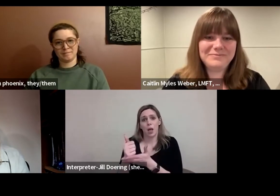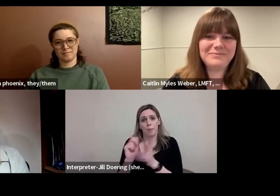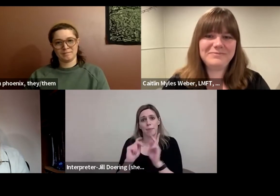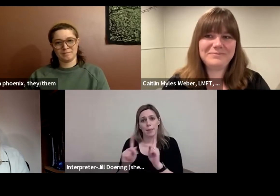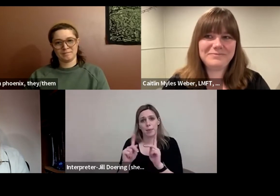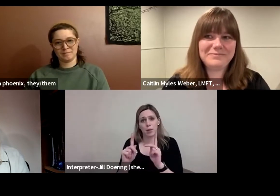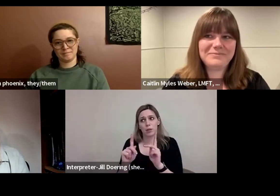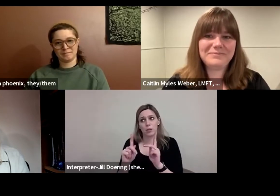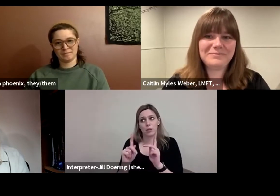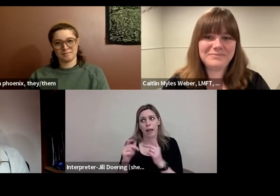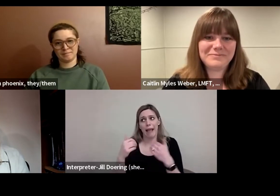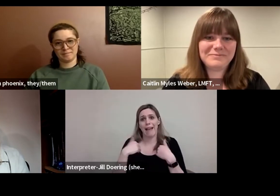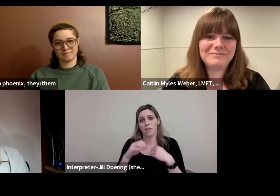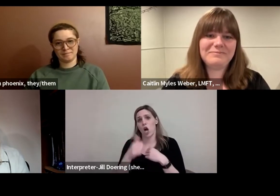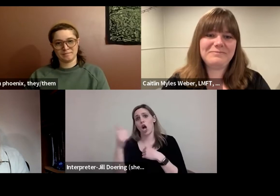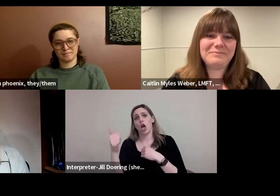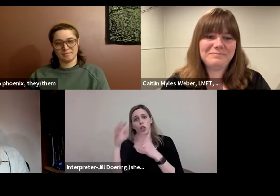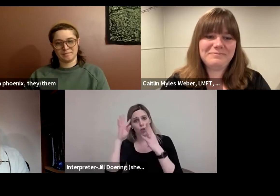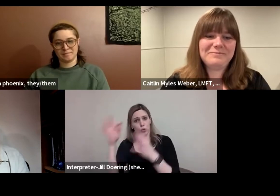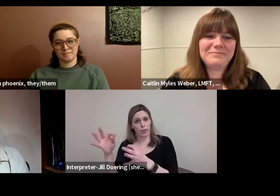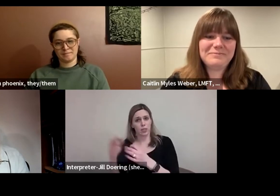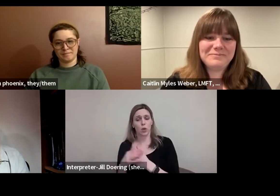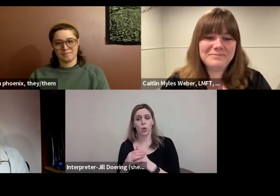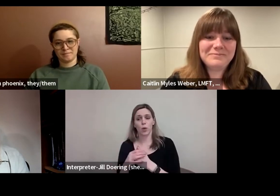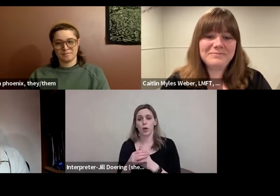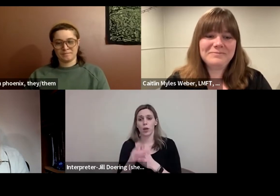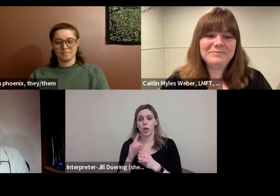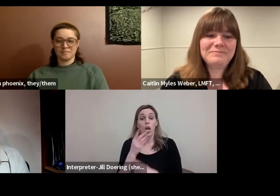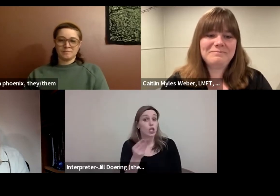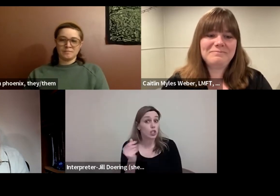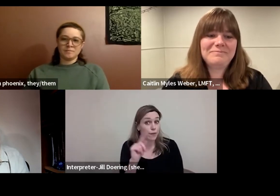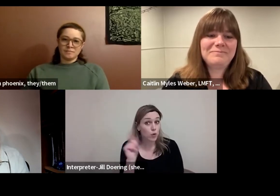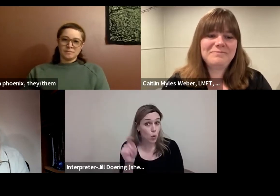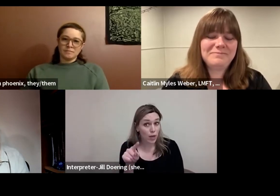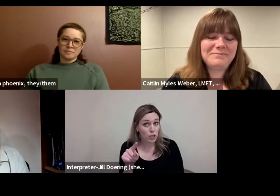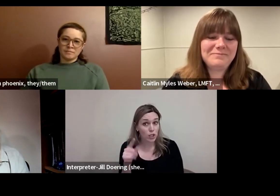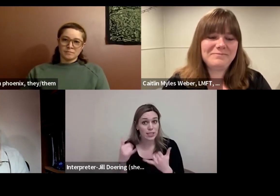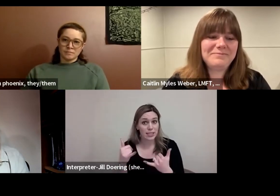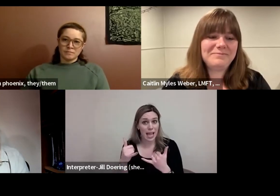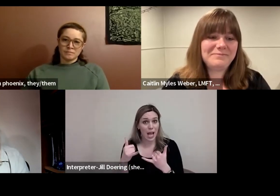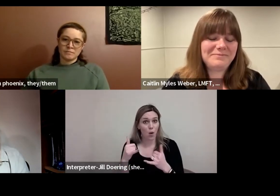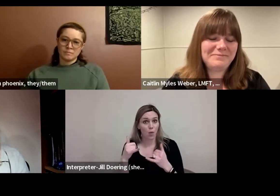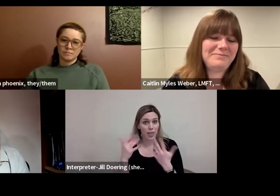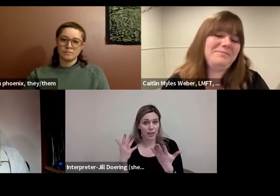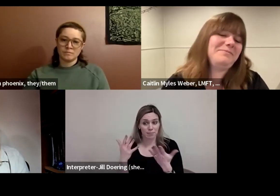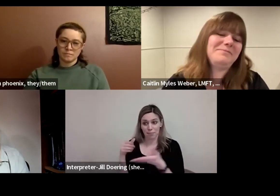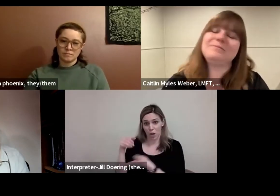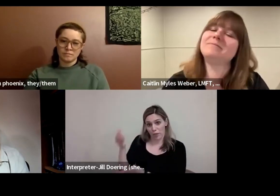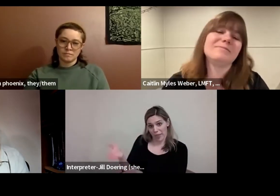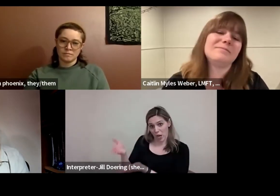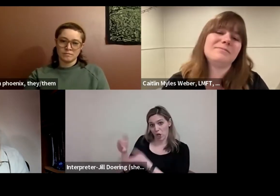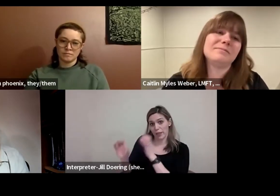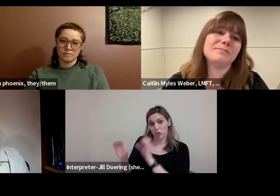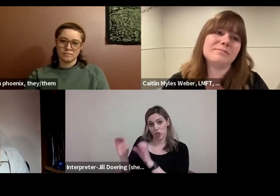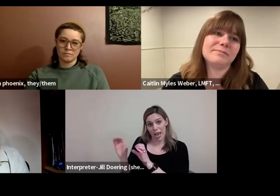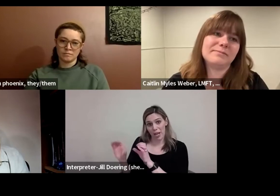I would love it if we could switch to a couple of questions that have come in, encourage folks to ask some more questions and then we can come back around